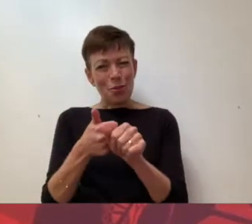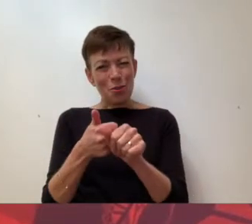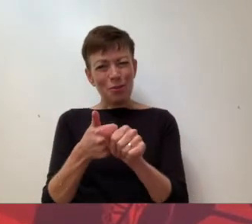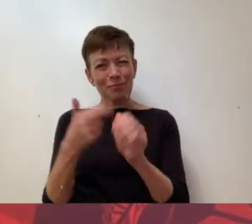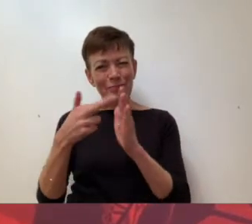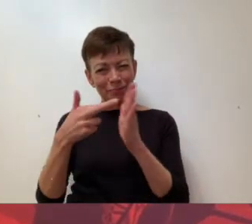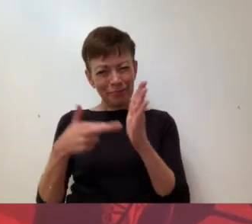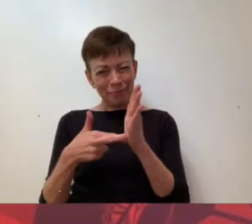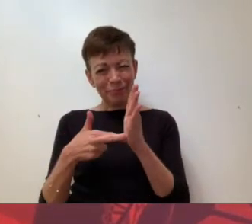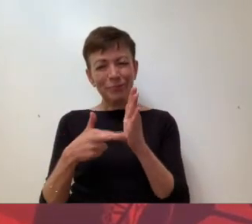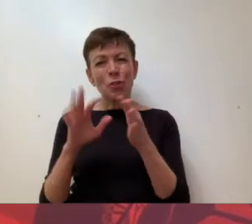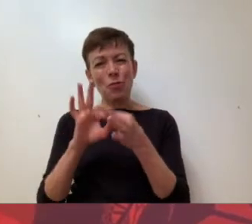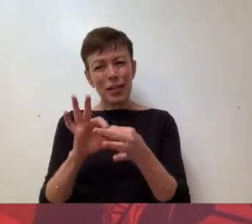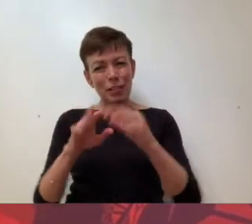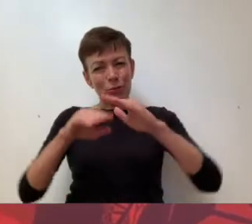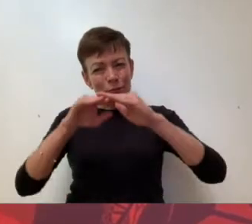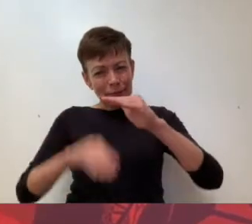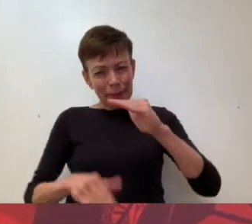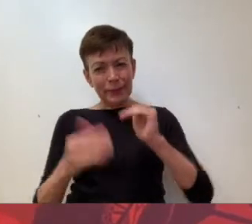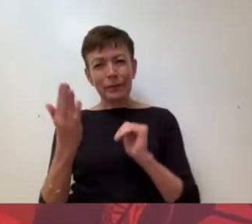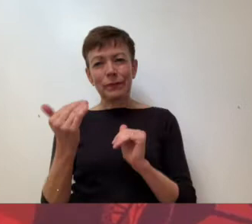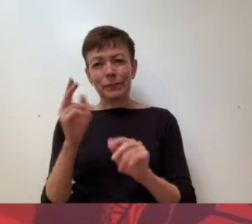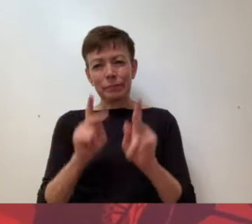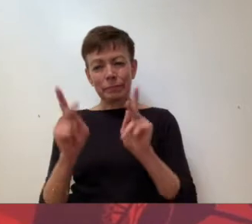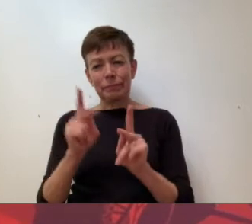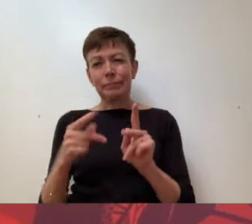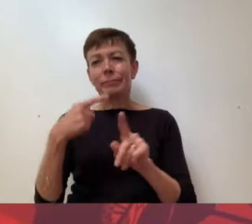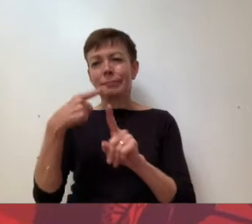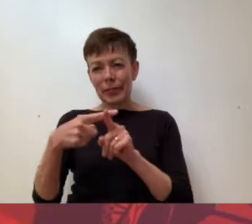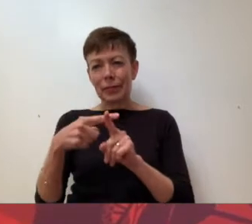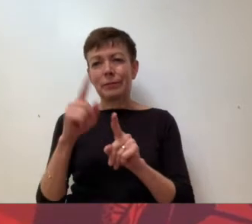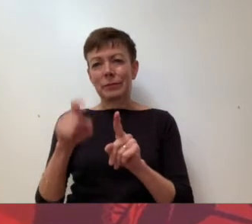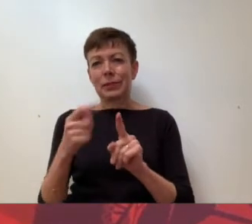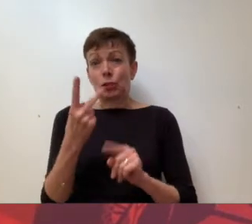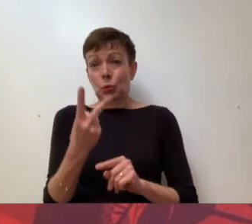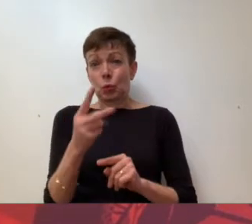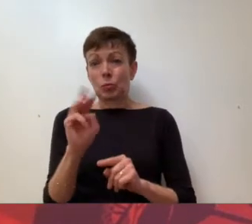as long as users continue to comply with the provincial restrictions on mass gatherings